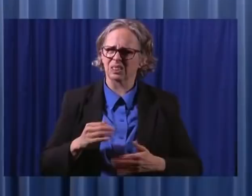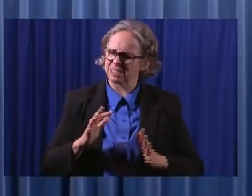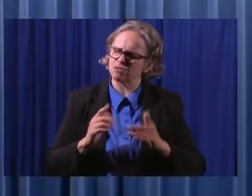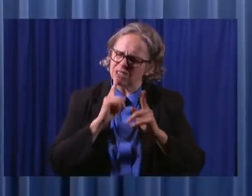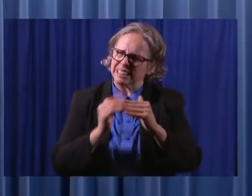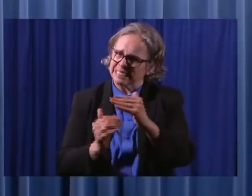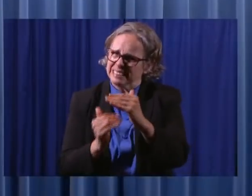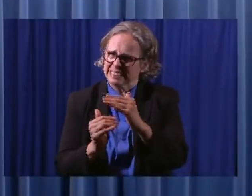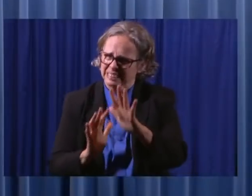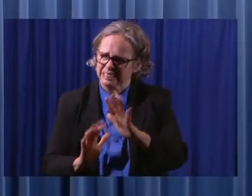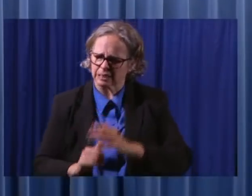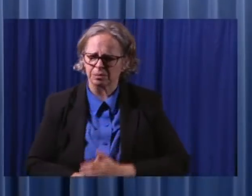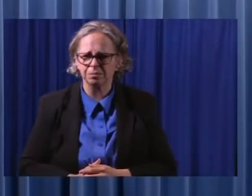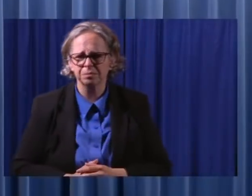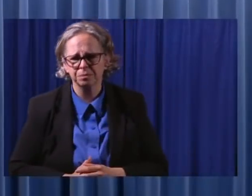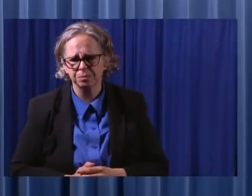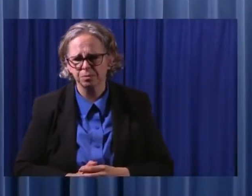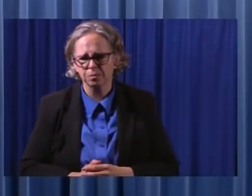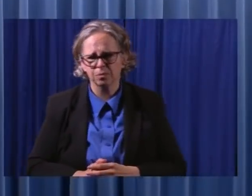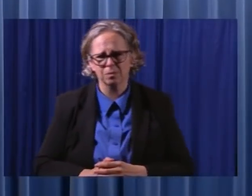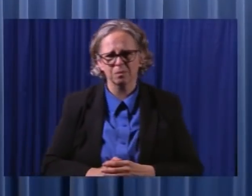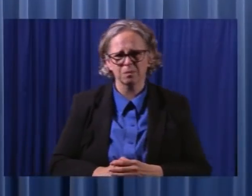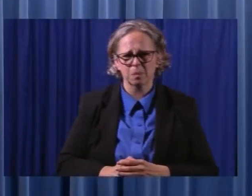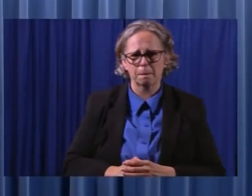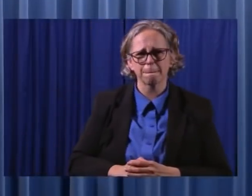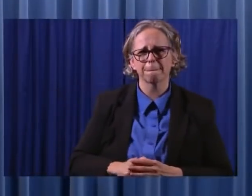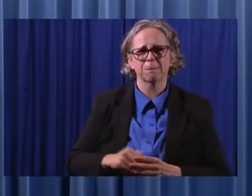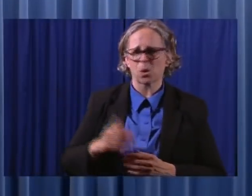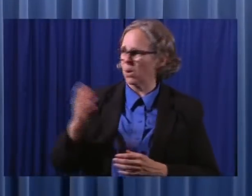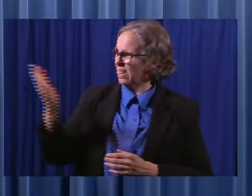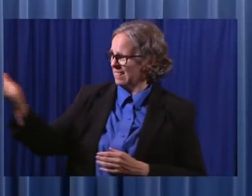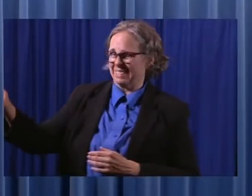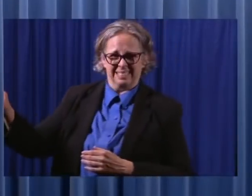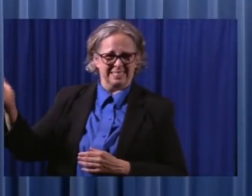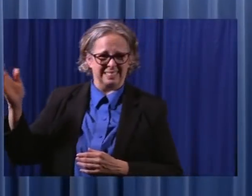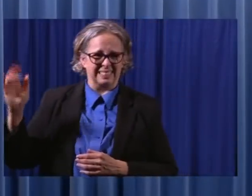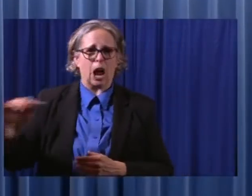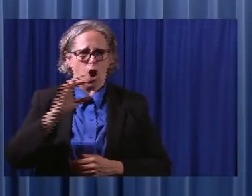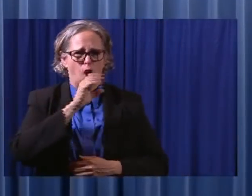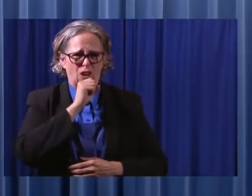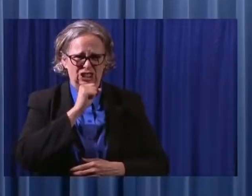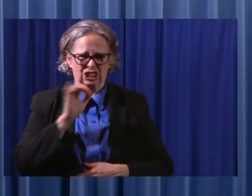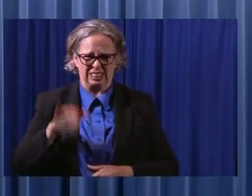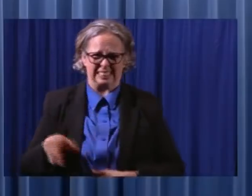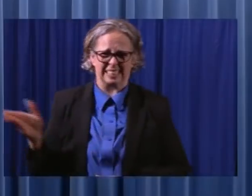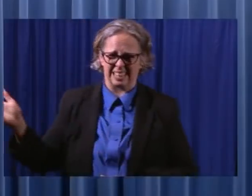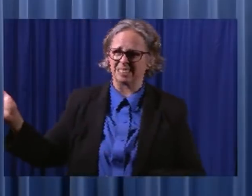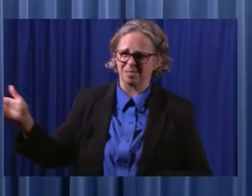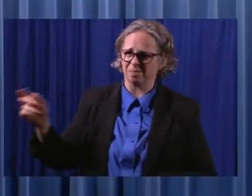BUT LIMIT OR AVOID UNNECESSARY TRIPS TO VISIT PEOPLE IN A HOSPITAL OR NURSING HOME, OR RESIDENTIAL CARE.